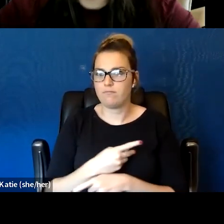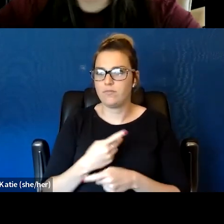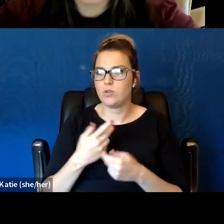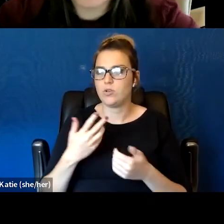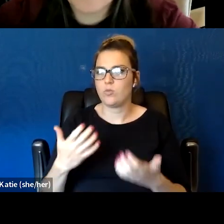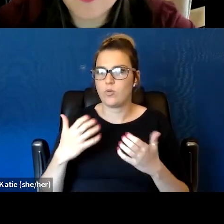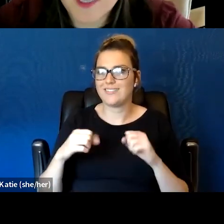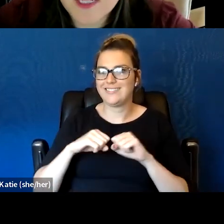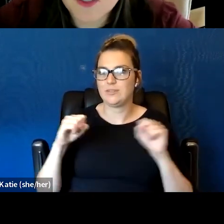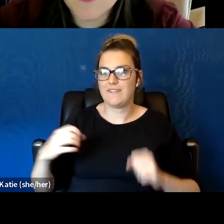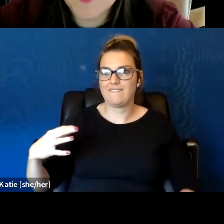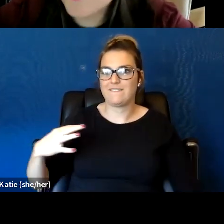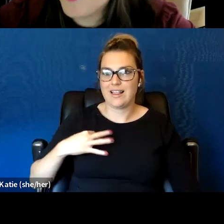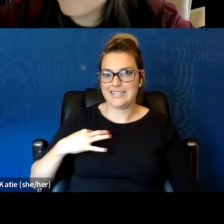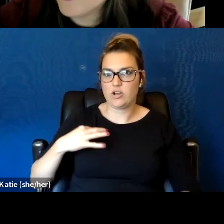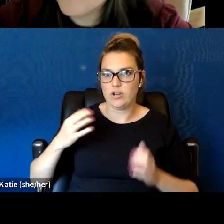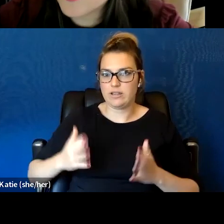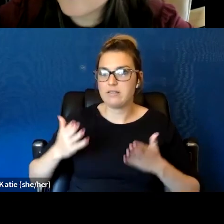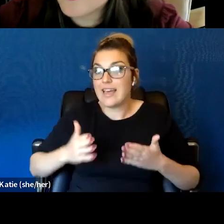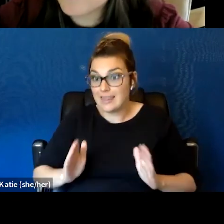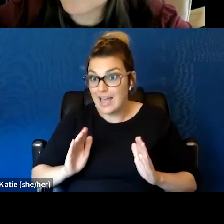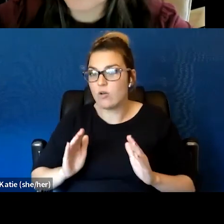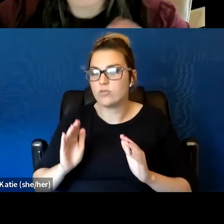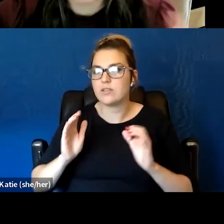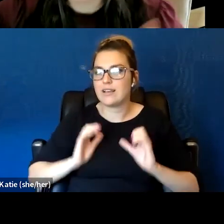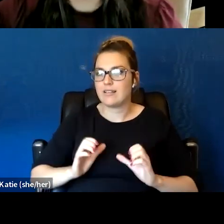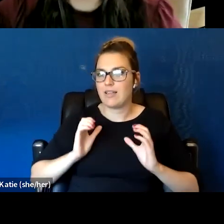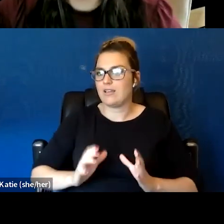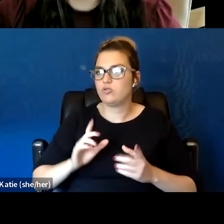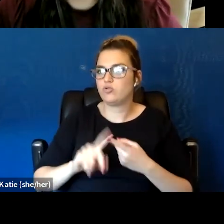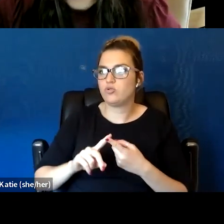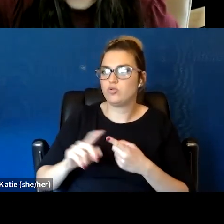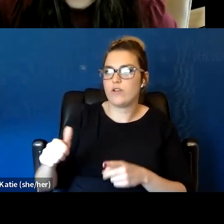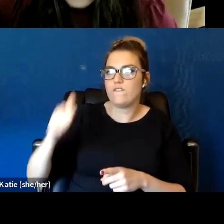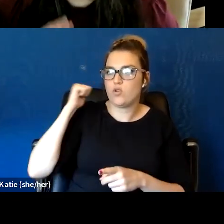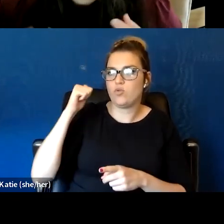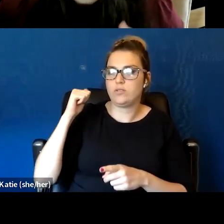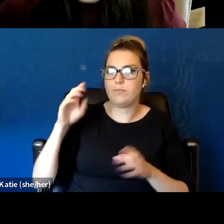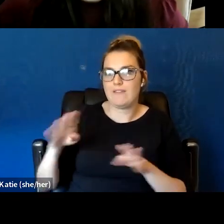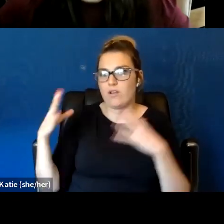that allows residents to refuse behavioral health services? And so there's a similar question about how do things work